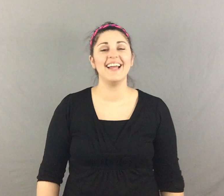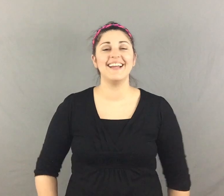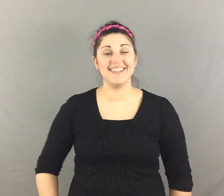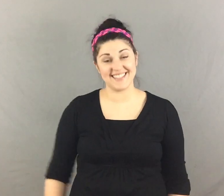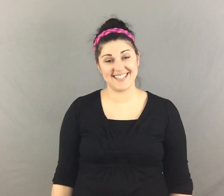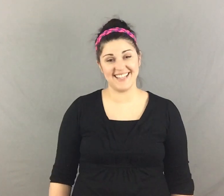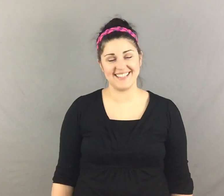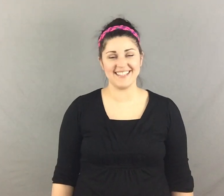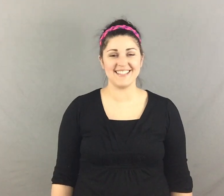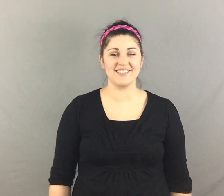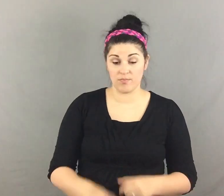Here's the sentence.